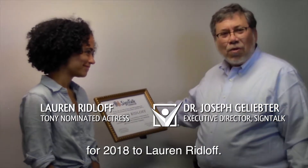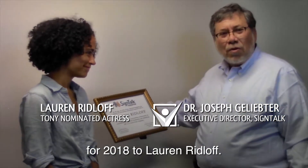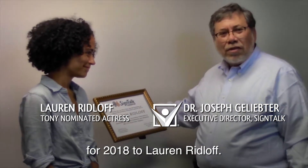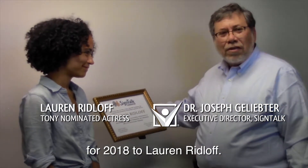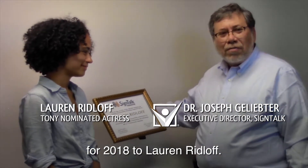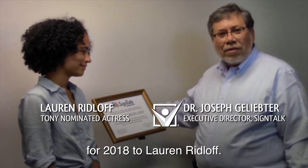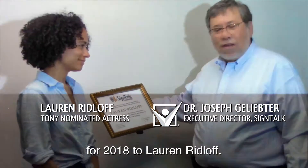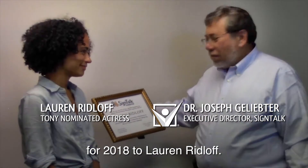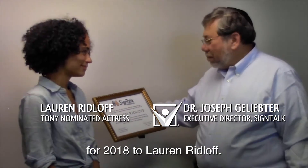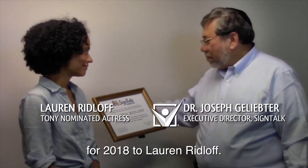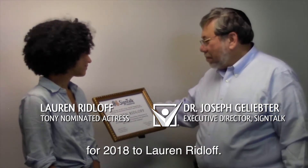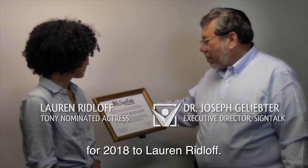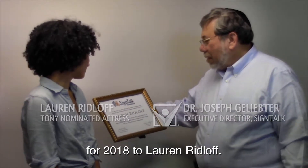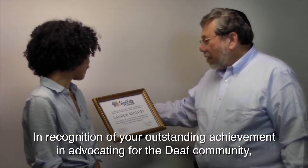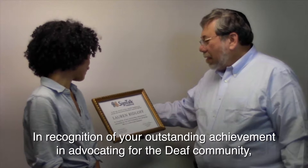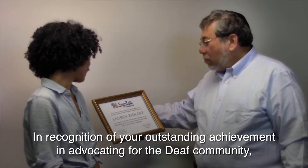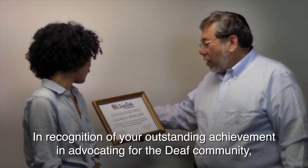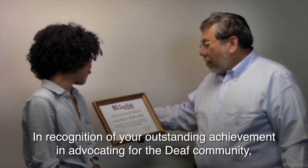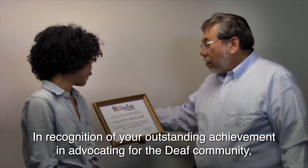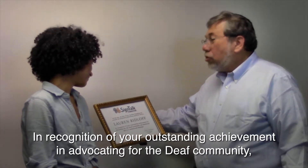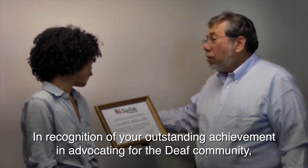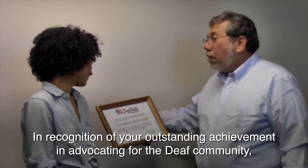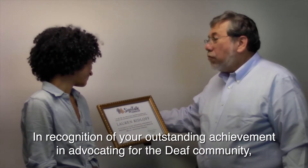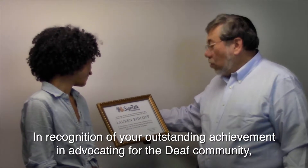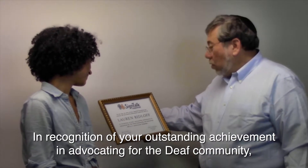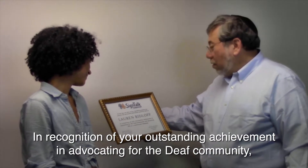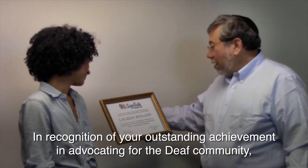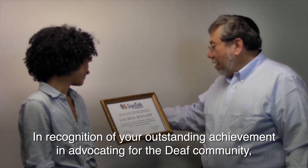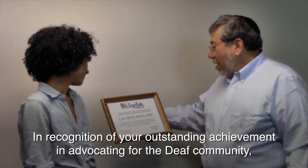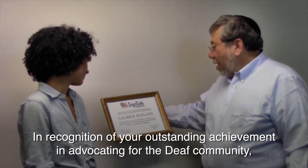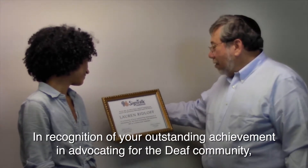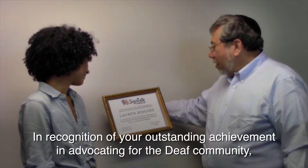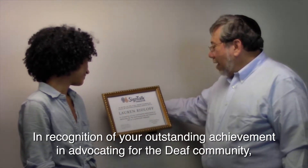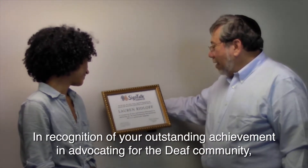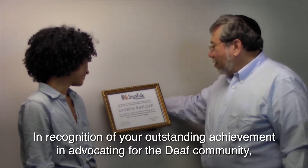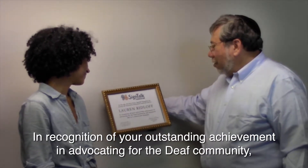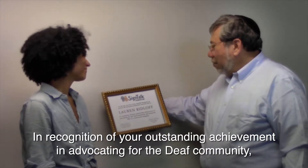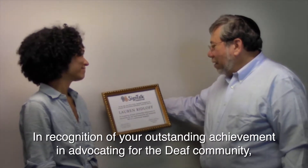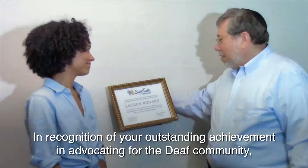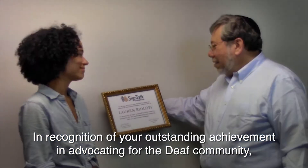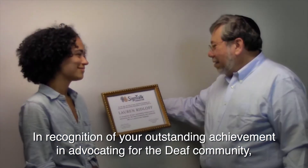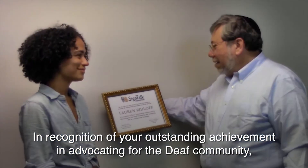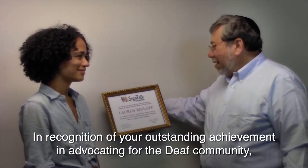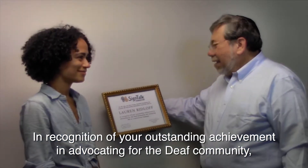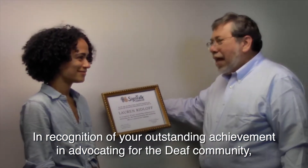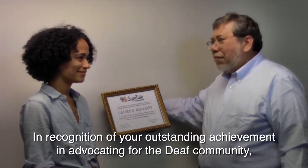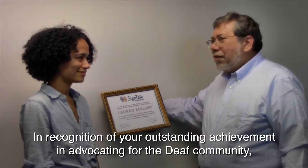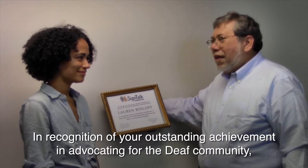For 2018 to Lauren Ridloff.